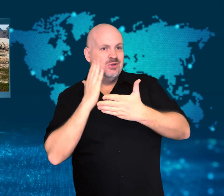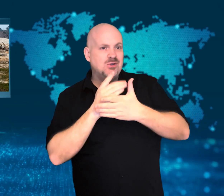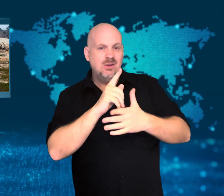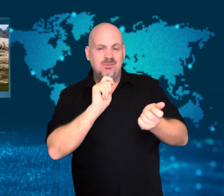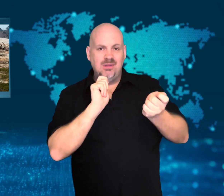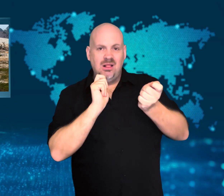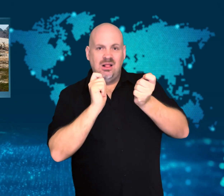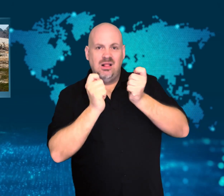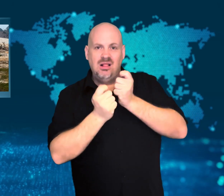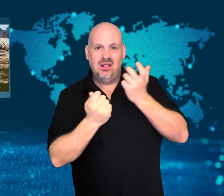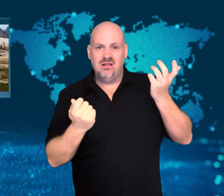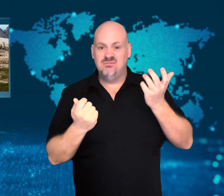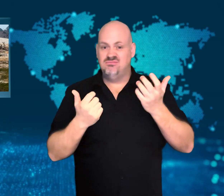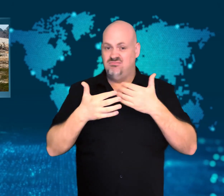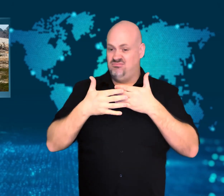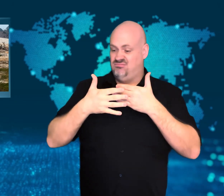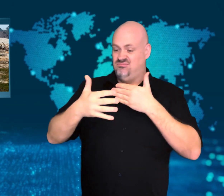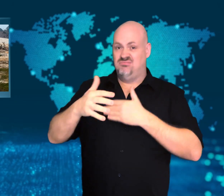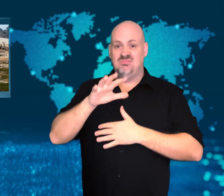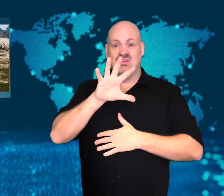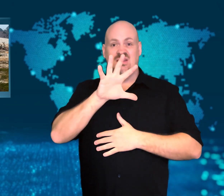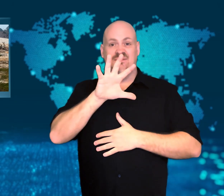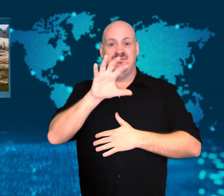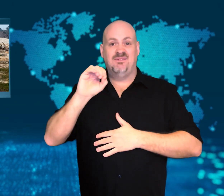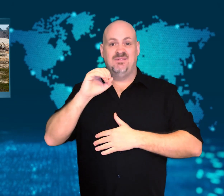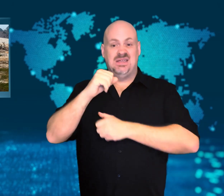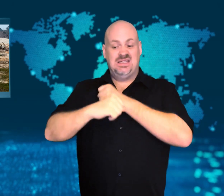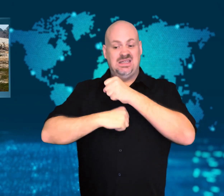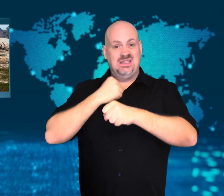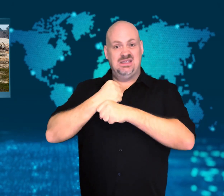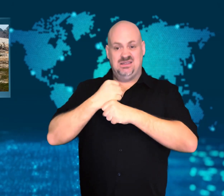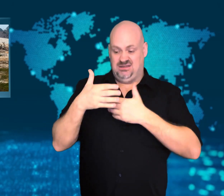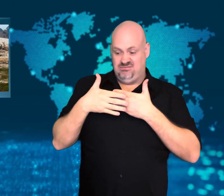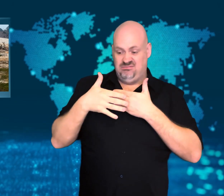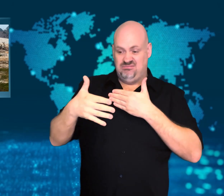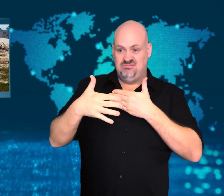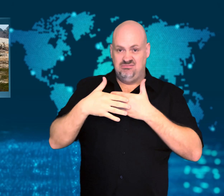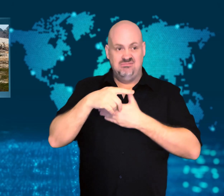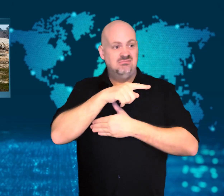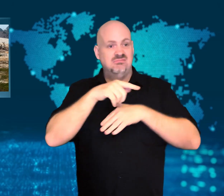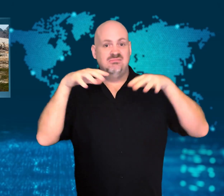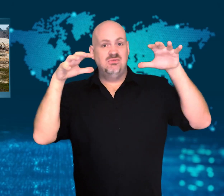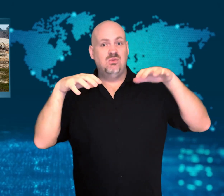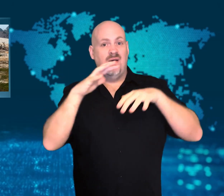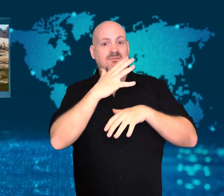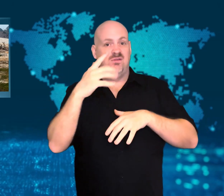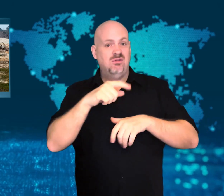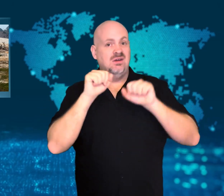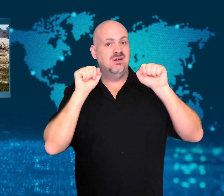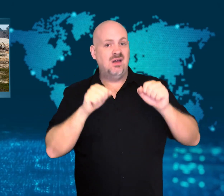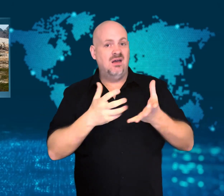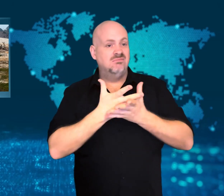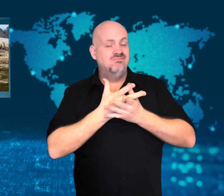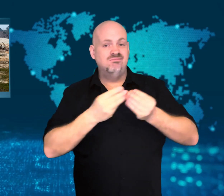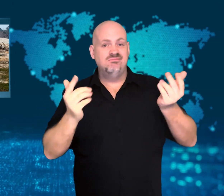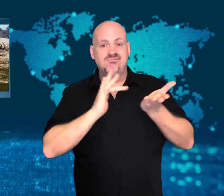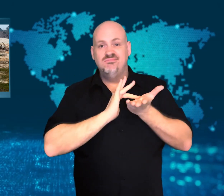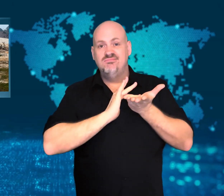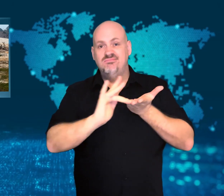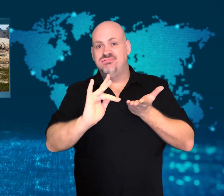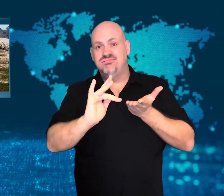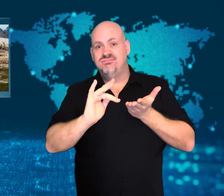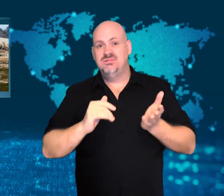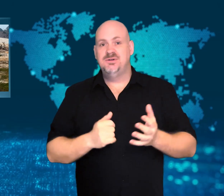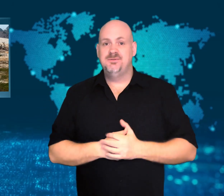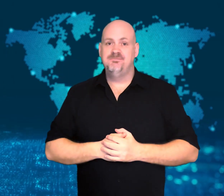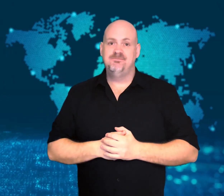or the rainforest could disappear in less than fifty years.